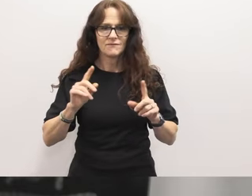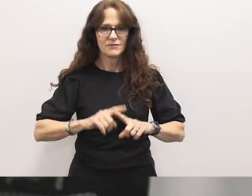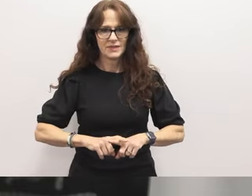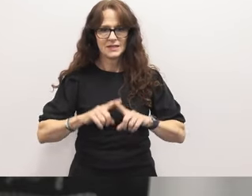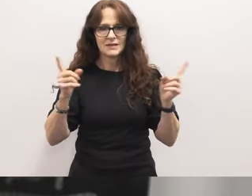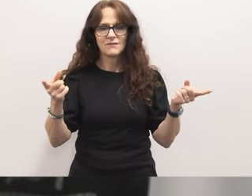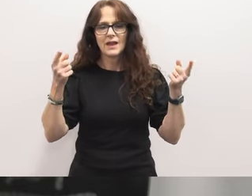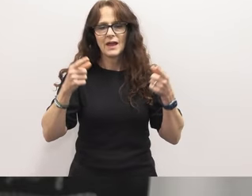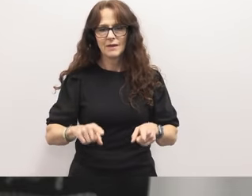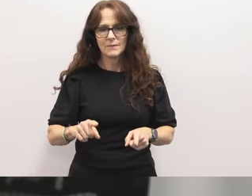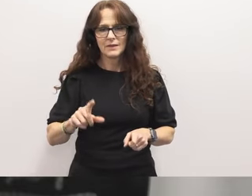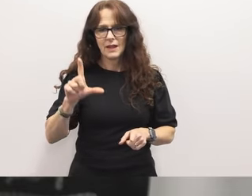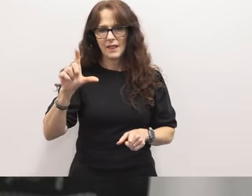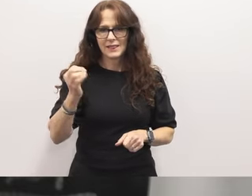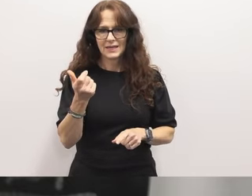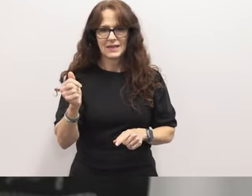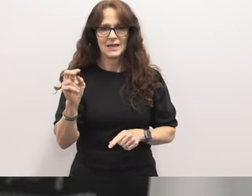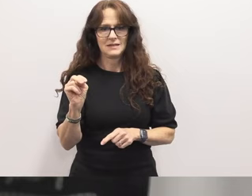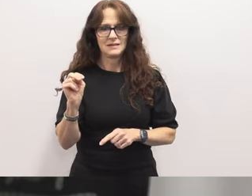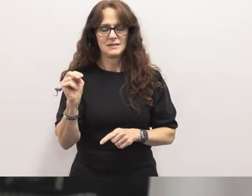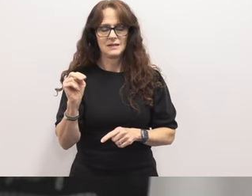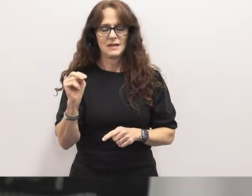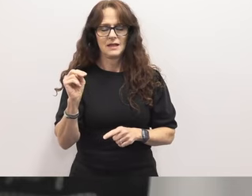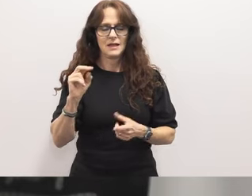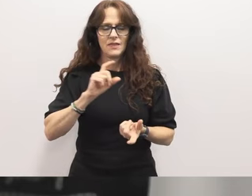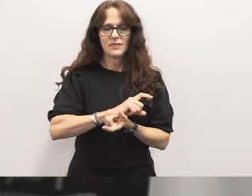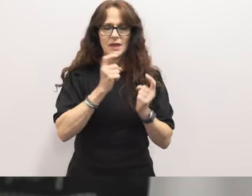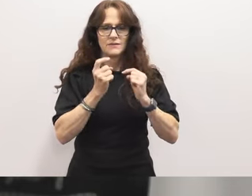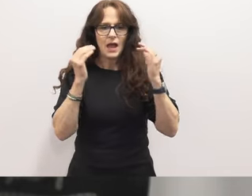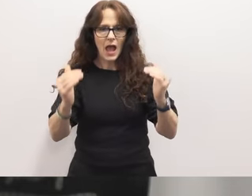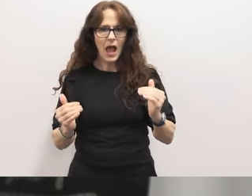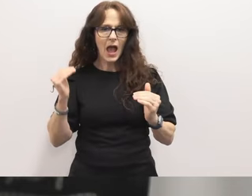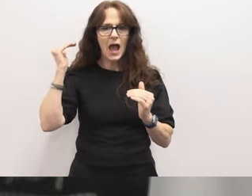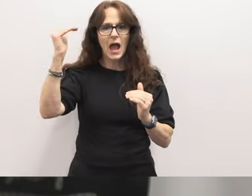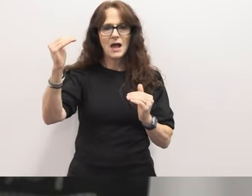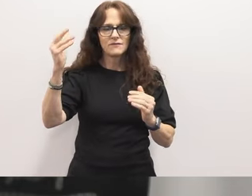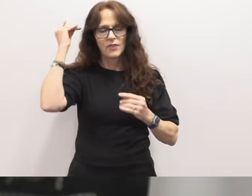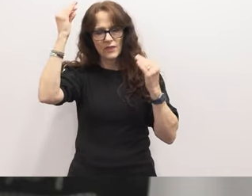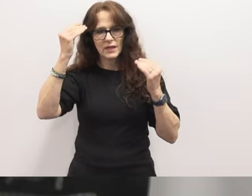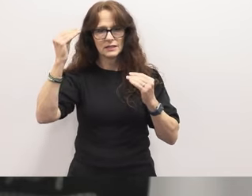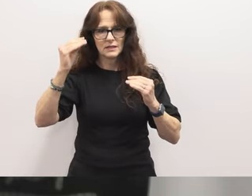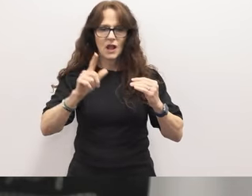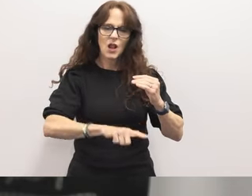That is part of the difference that happened at Lincoln. The change of higher level thinking where we're not just stuck, stuck answering low level questions.